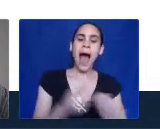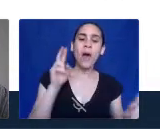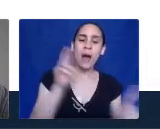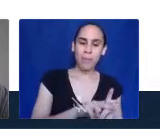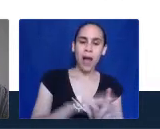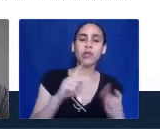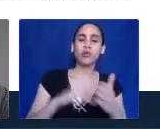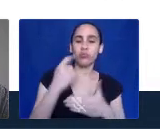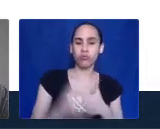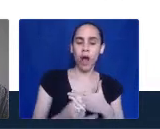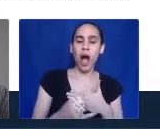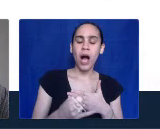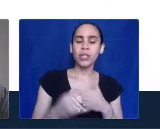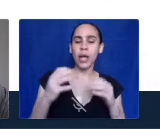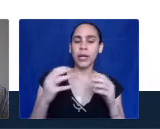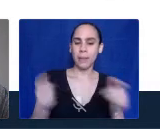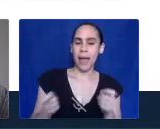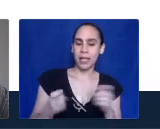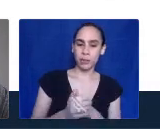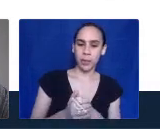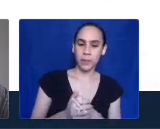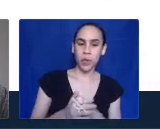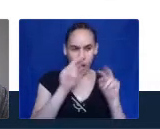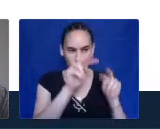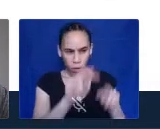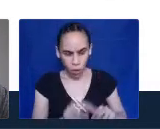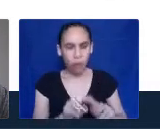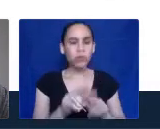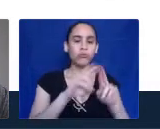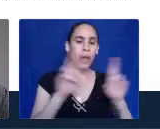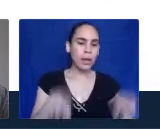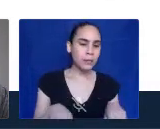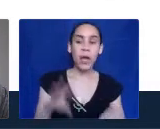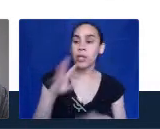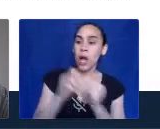at some other product manager resumes um talk to people about like your admirer calls ask them what